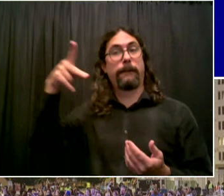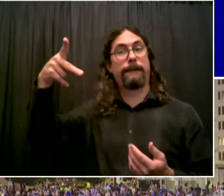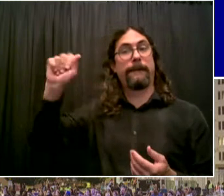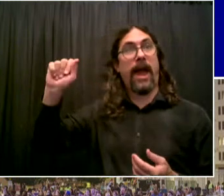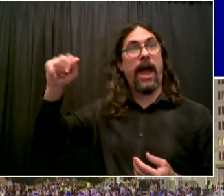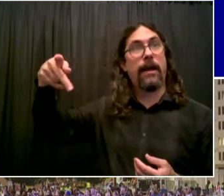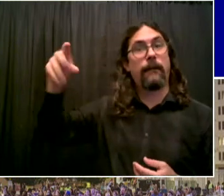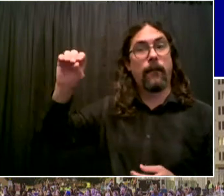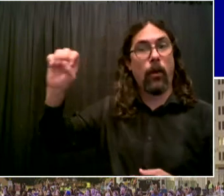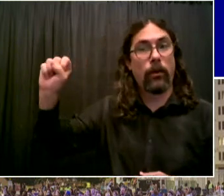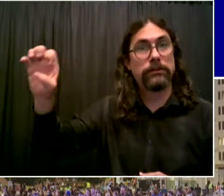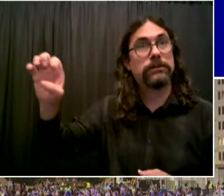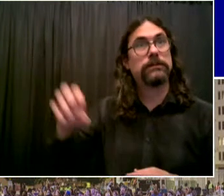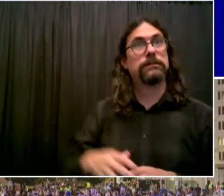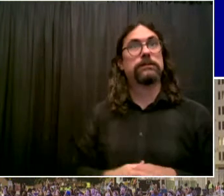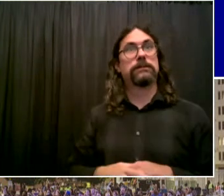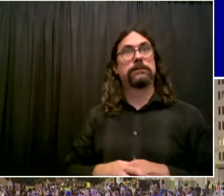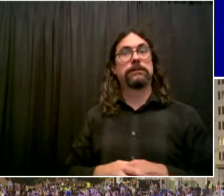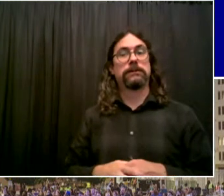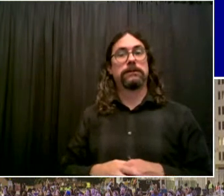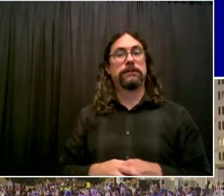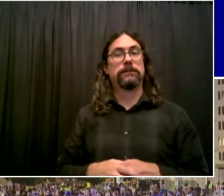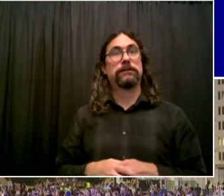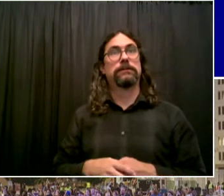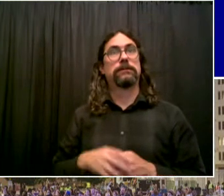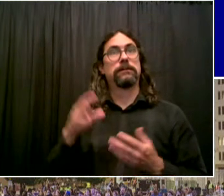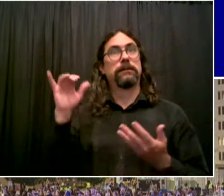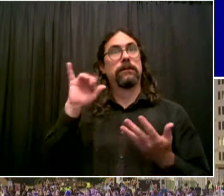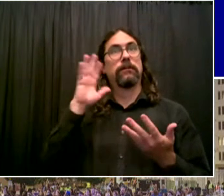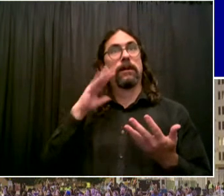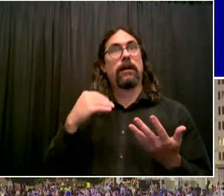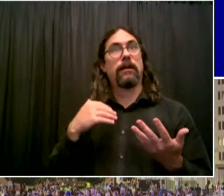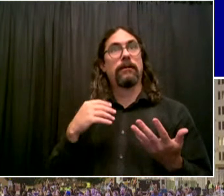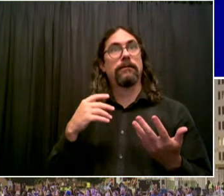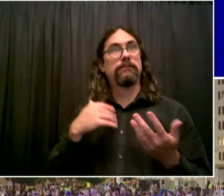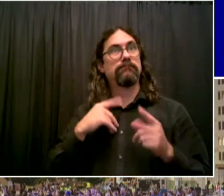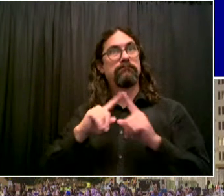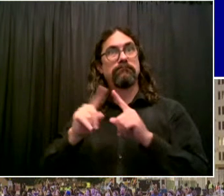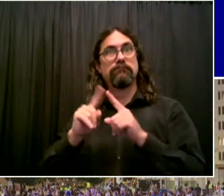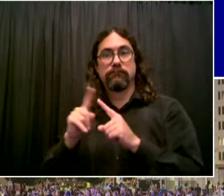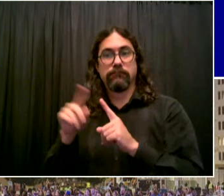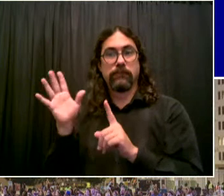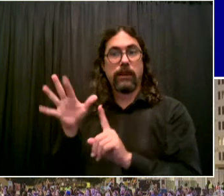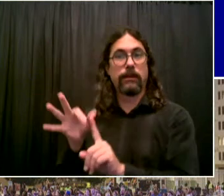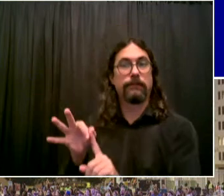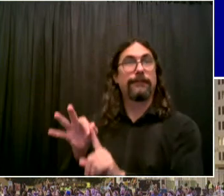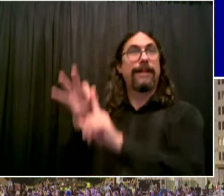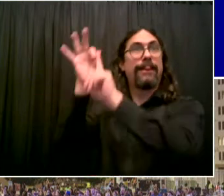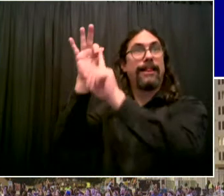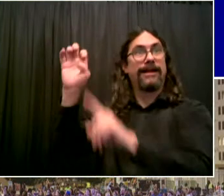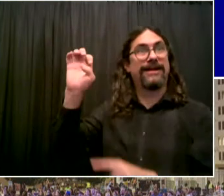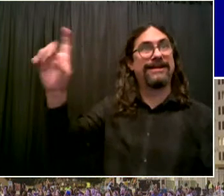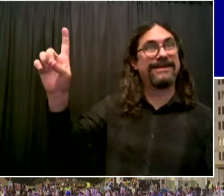JACKSON, PAPOOSE,